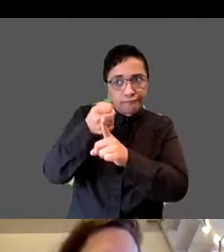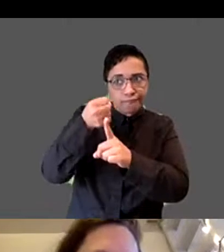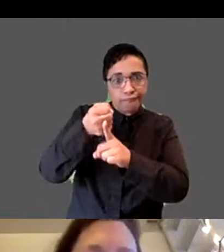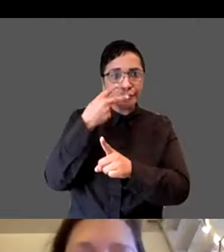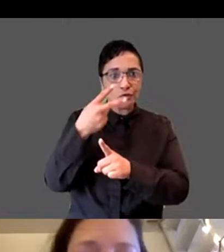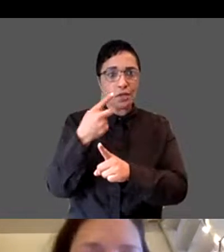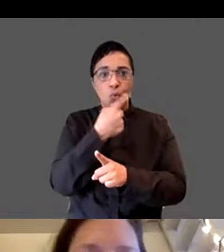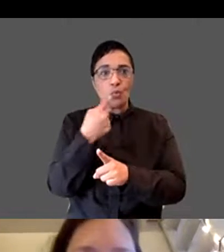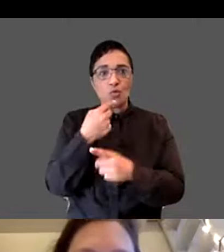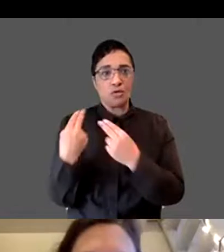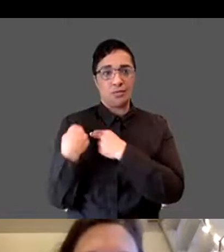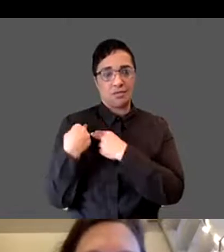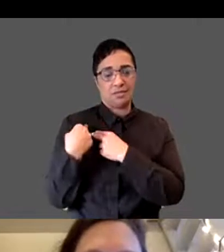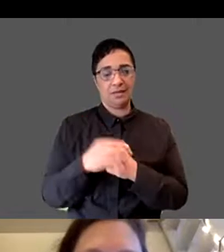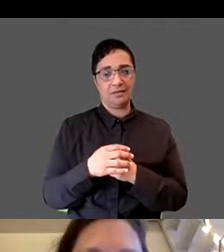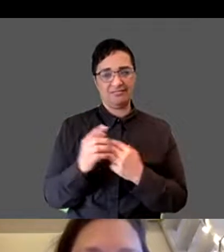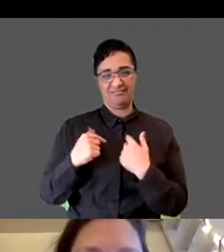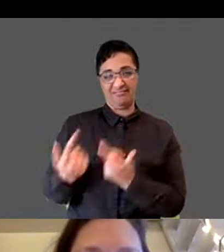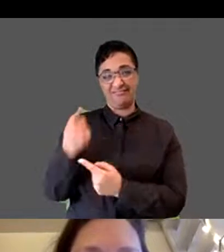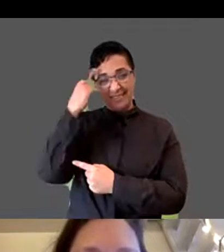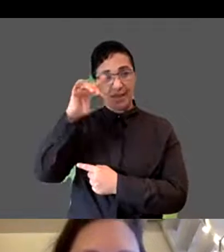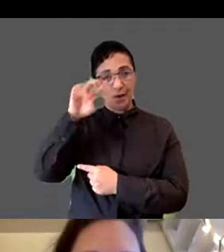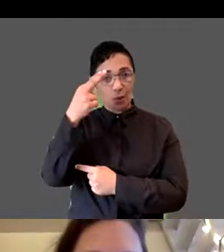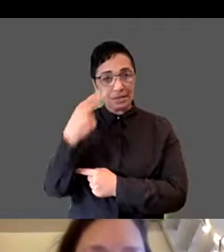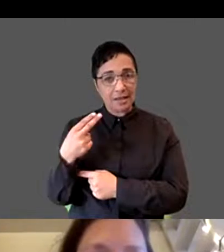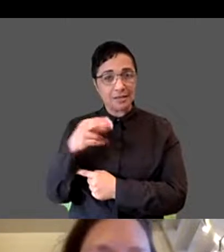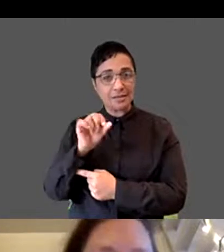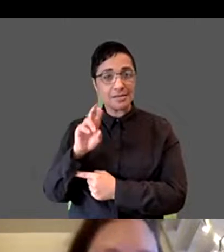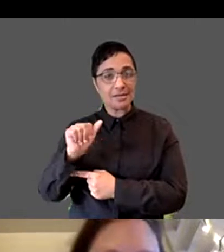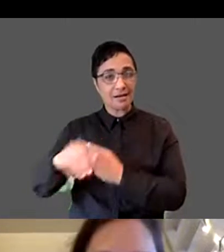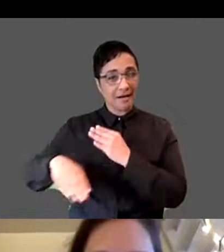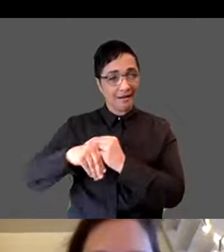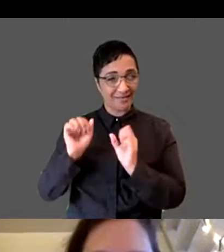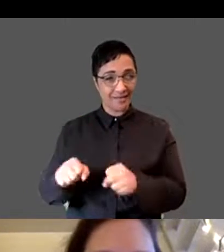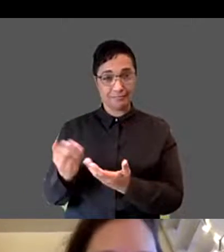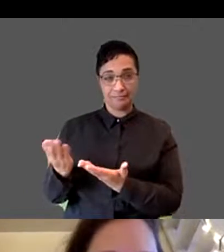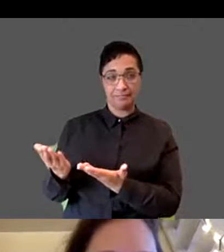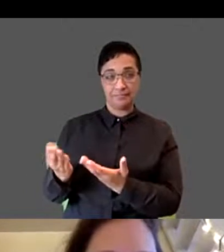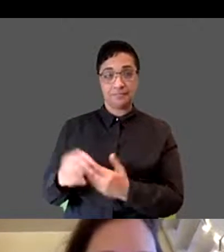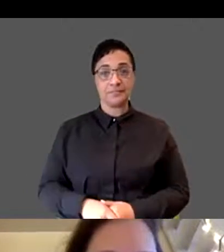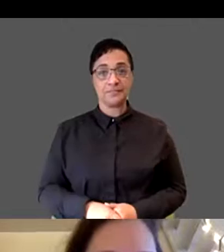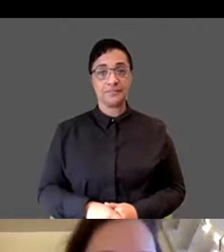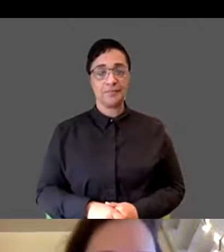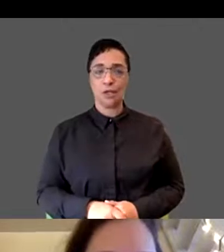and I'm sure Jose and Sara have more to provide. Nothing else from my side.